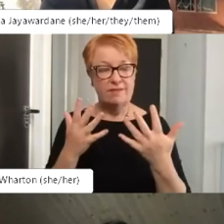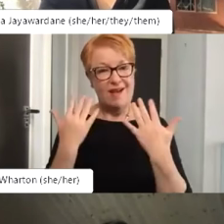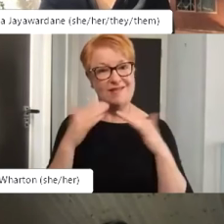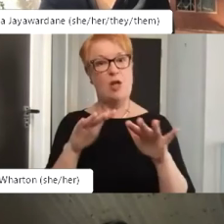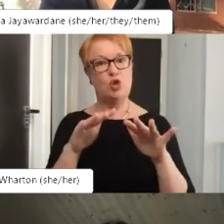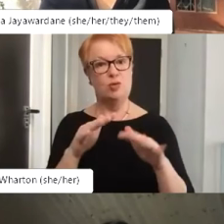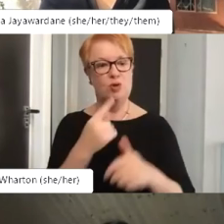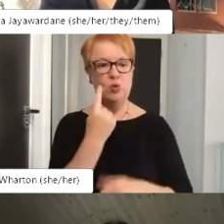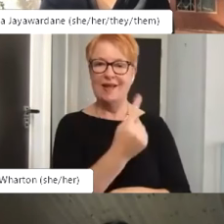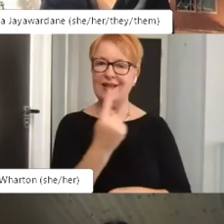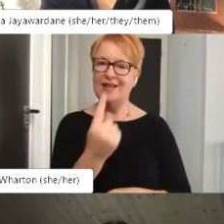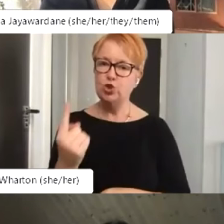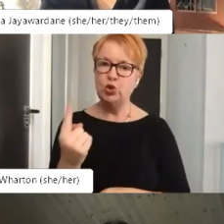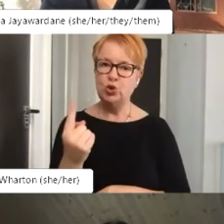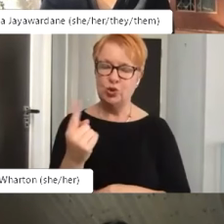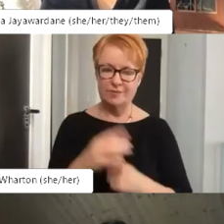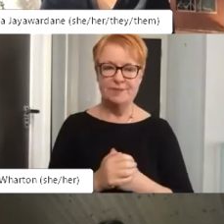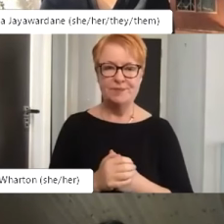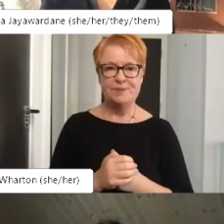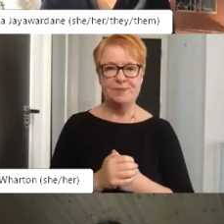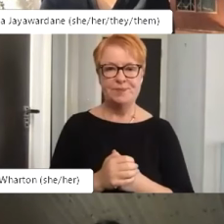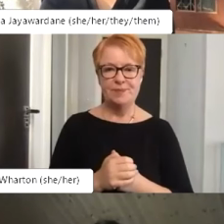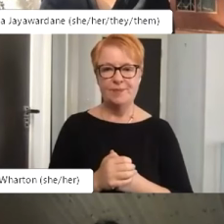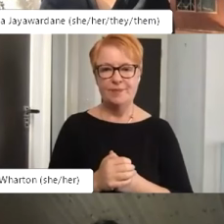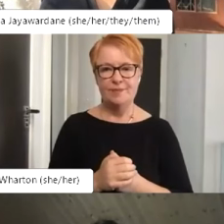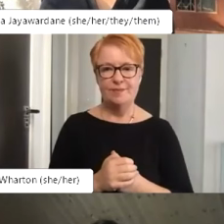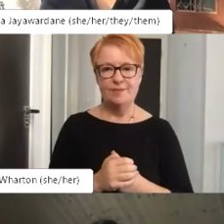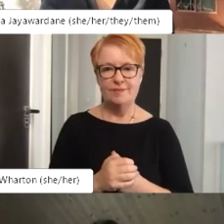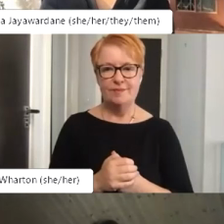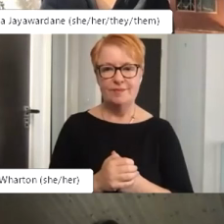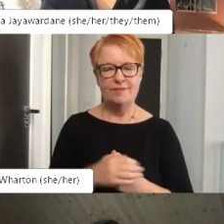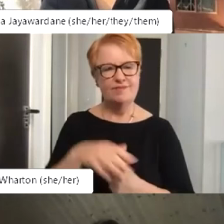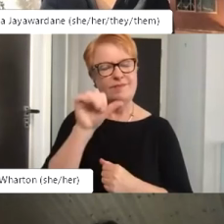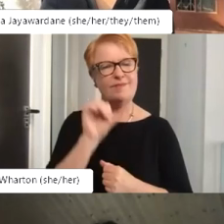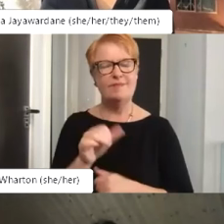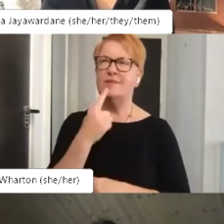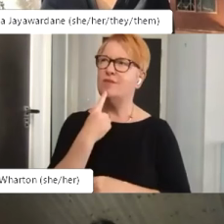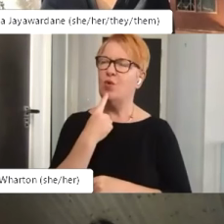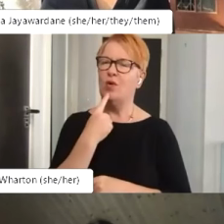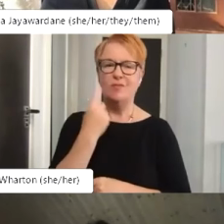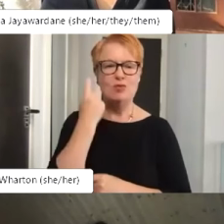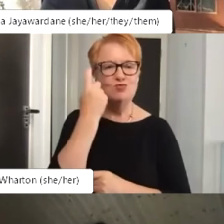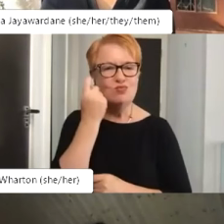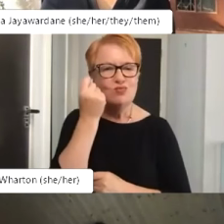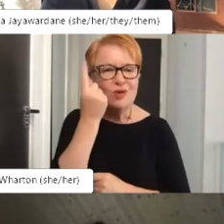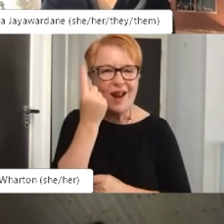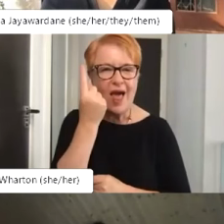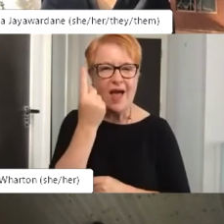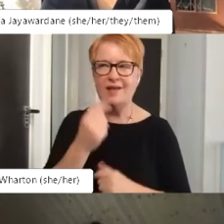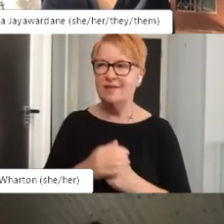And as a curator, I think suddenly you realise what, what you're doing or what things drives you.